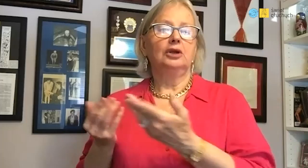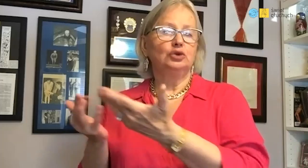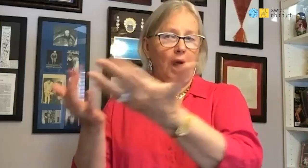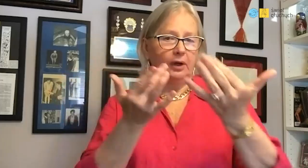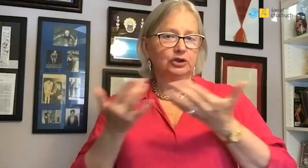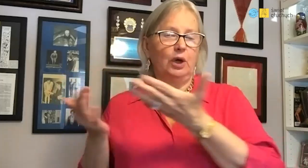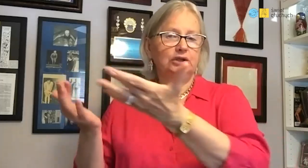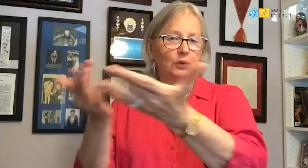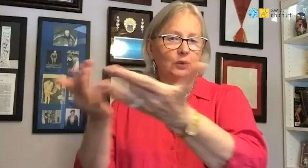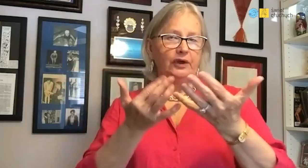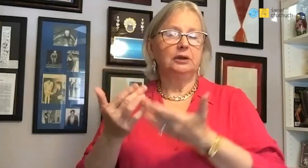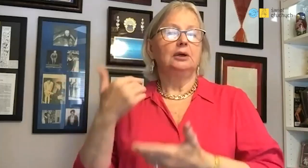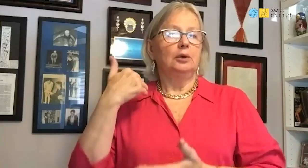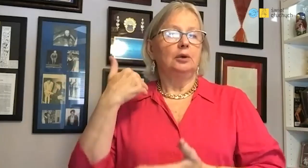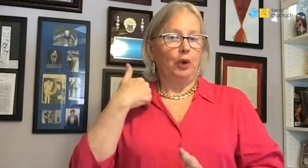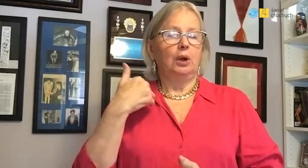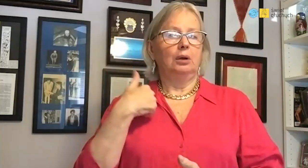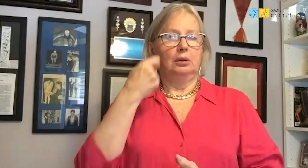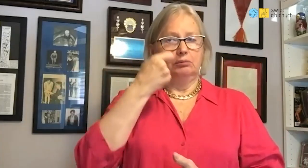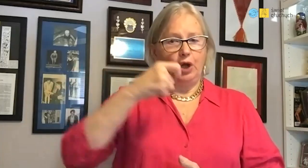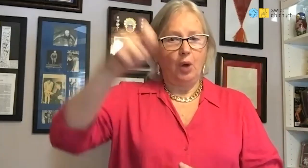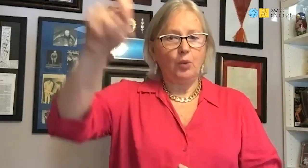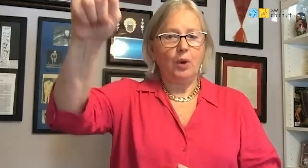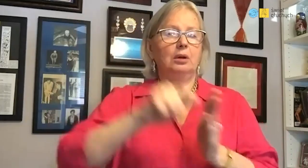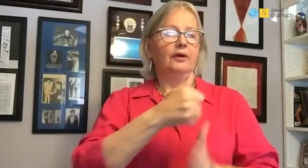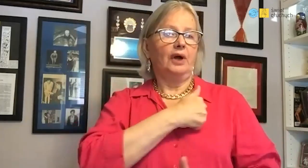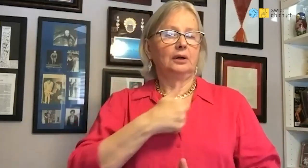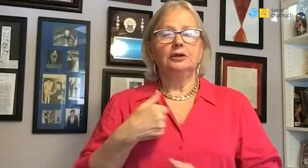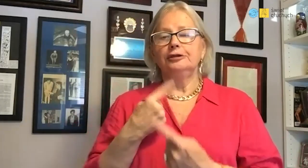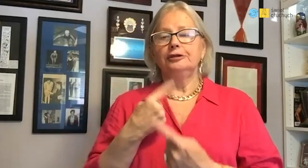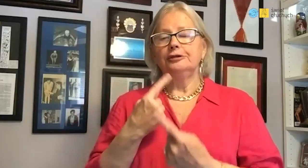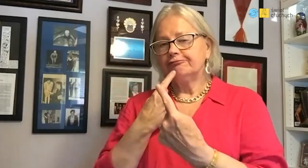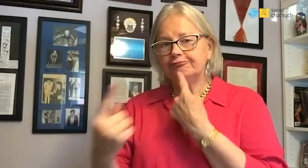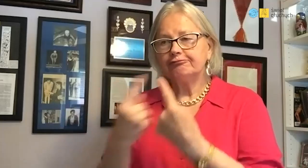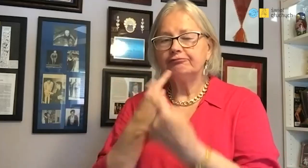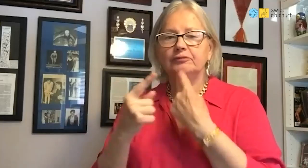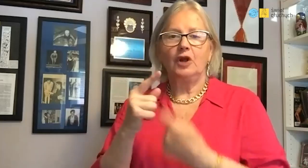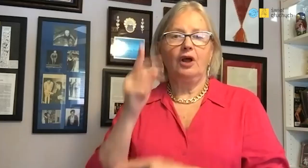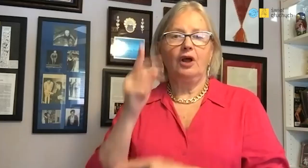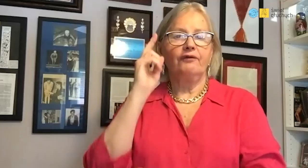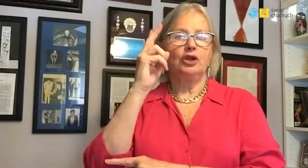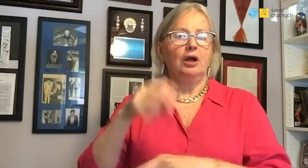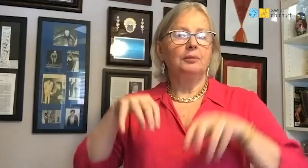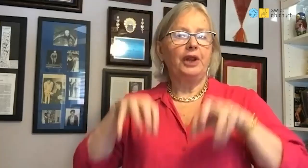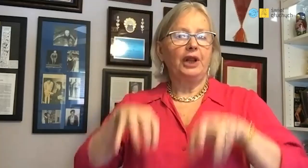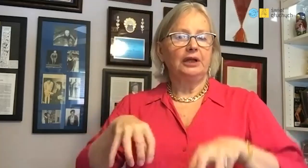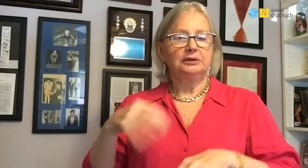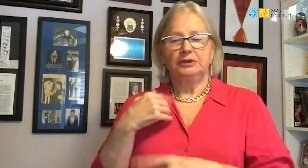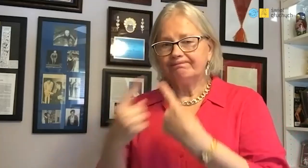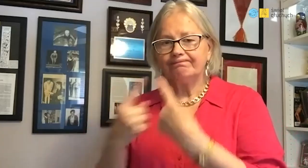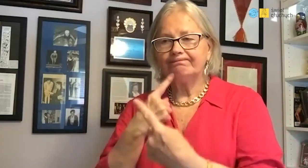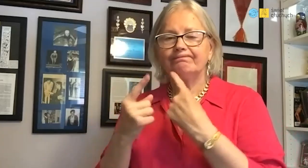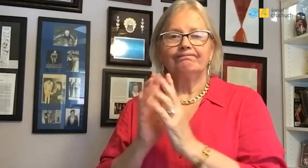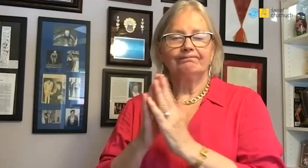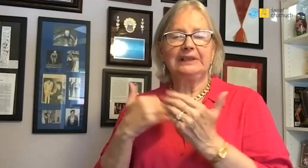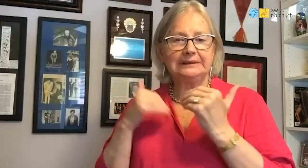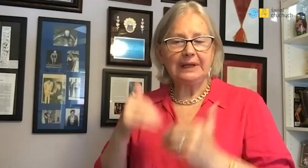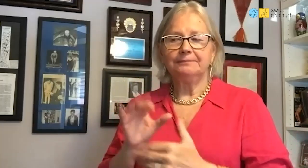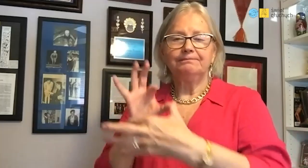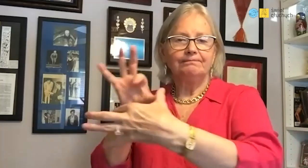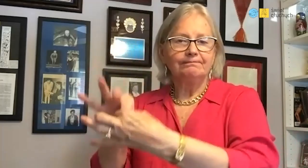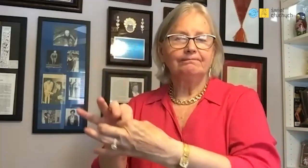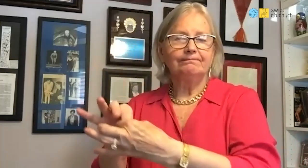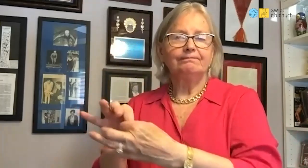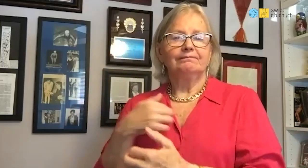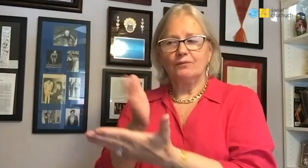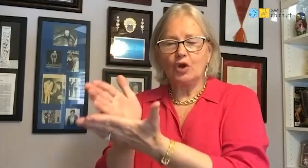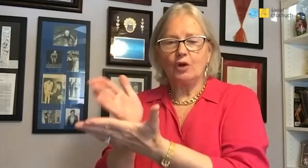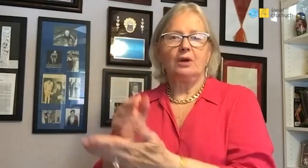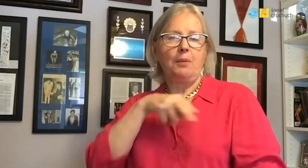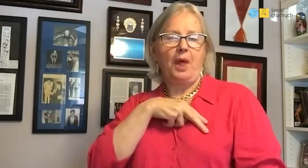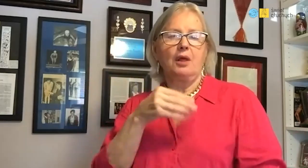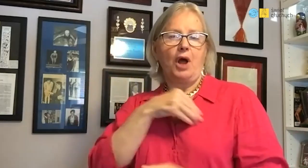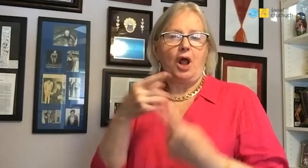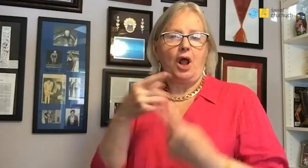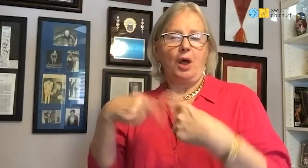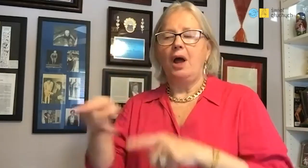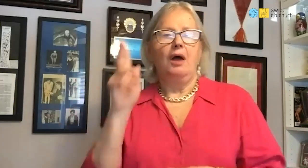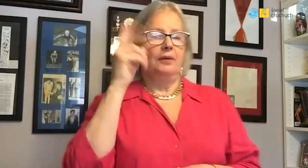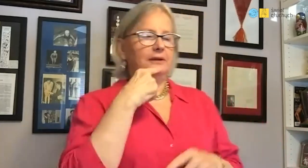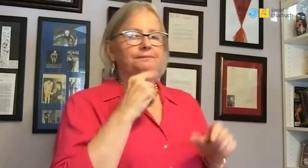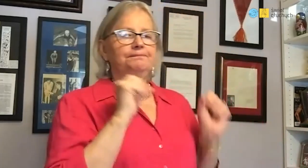I came to Warsaw for an interview with the president PNK, on representing Poland.